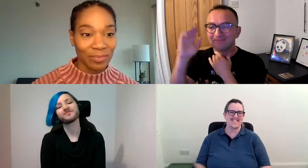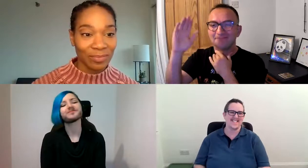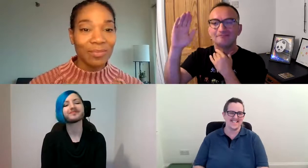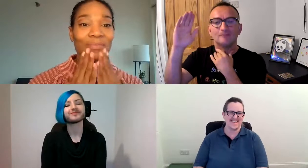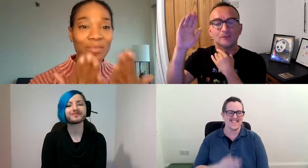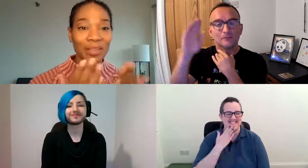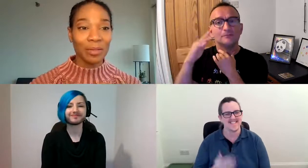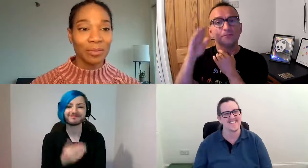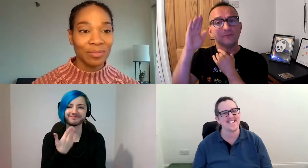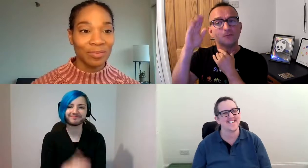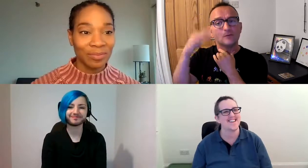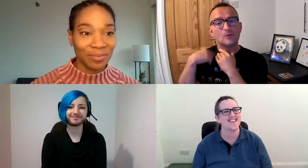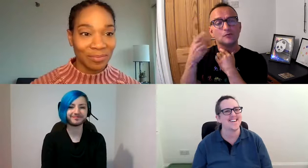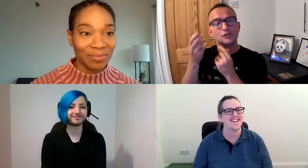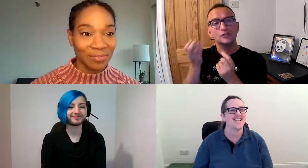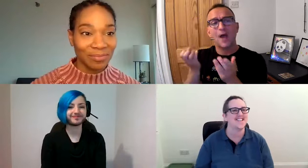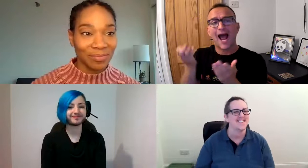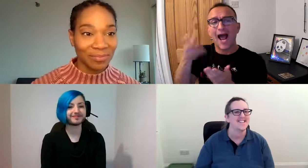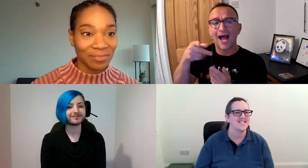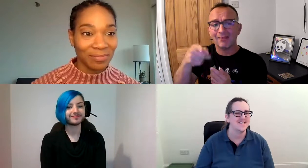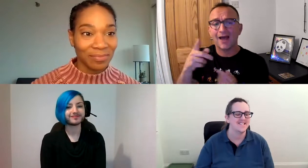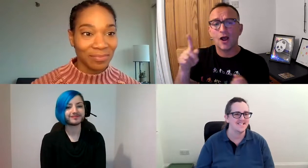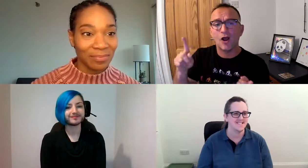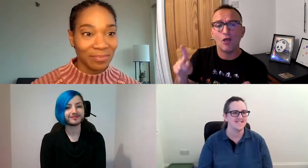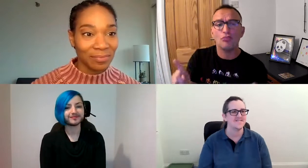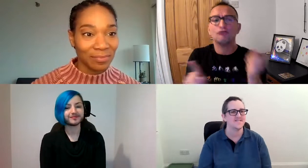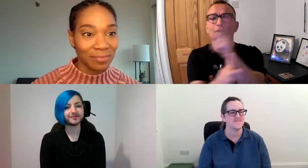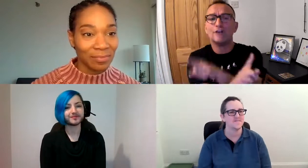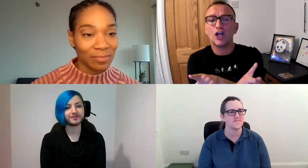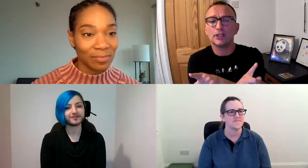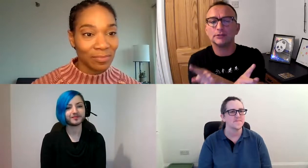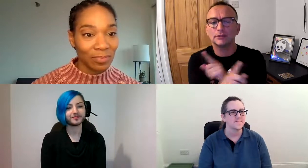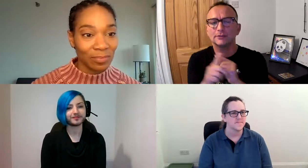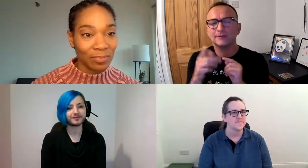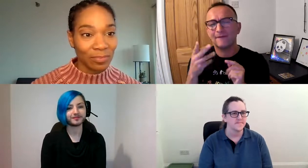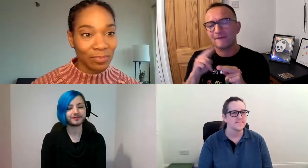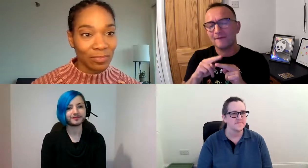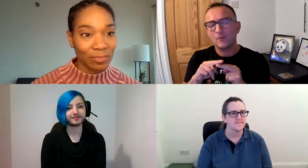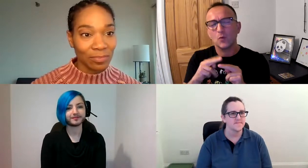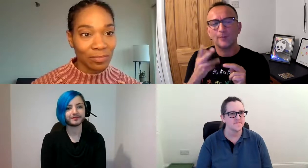thinking maybe something which is useful for this debate.